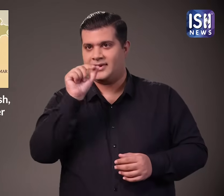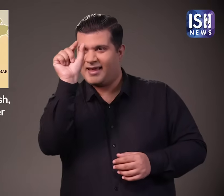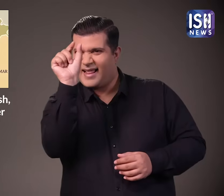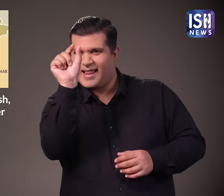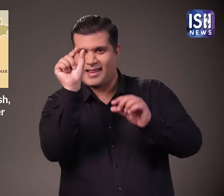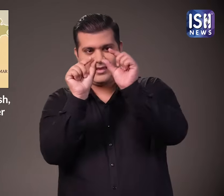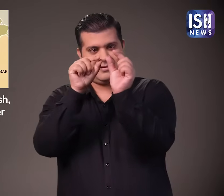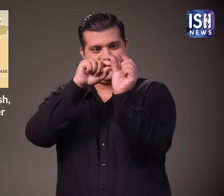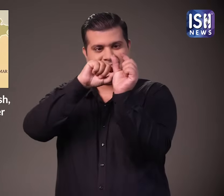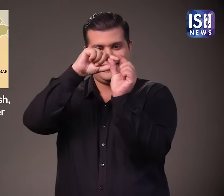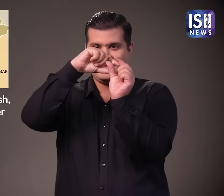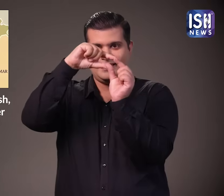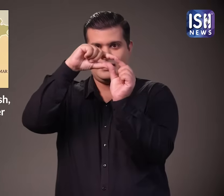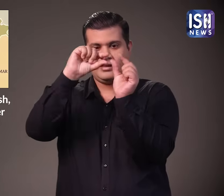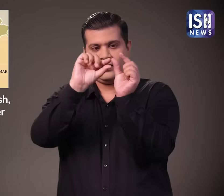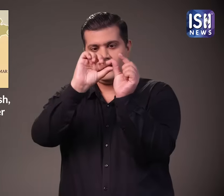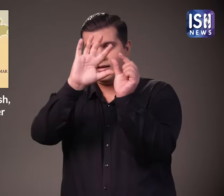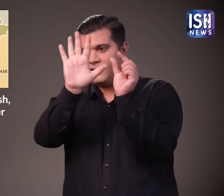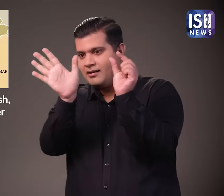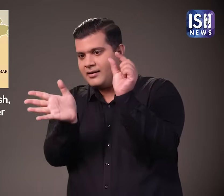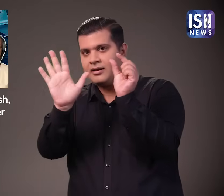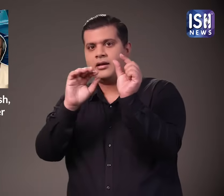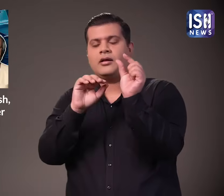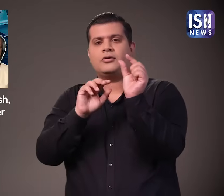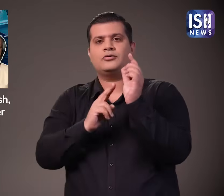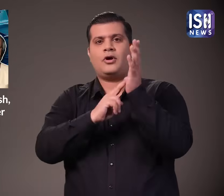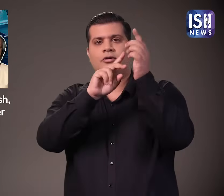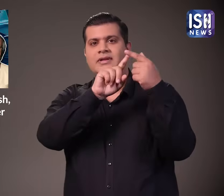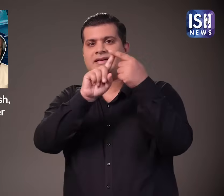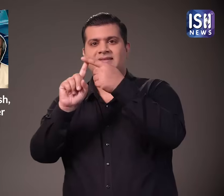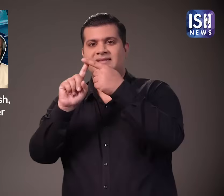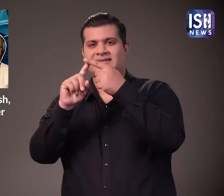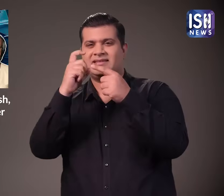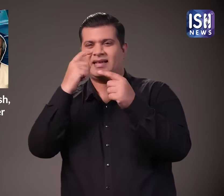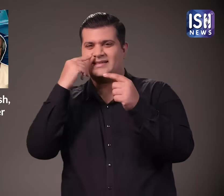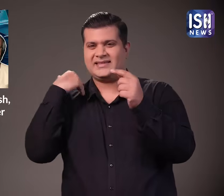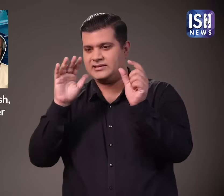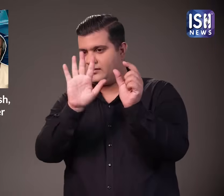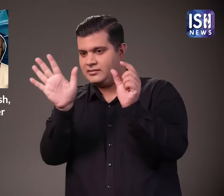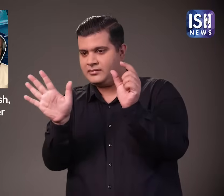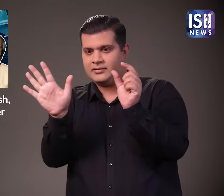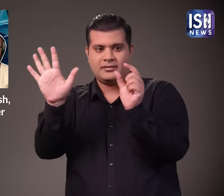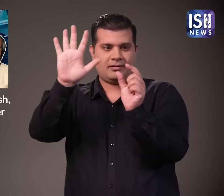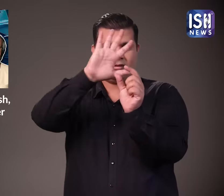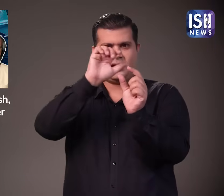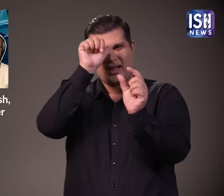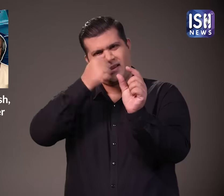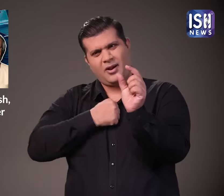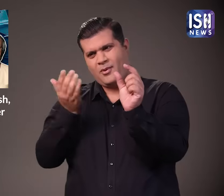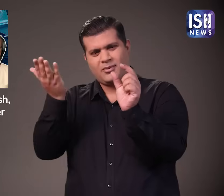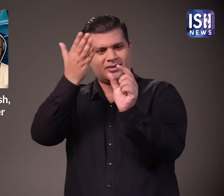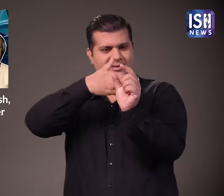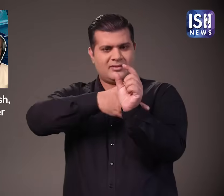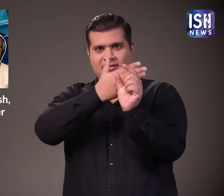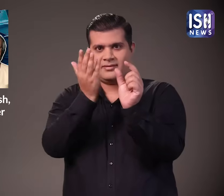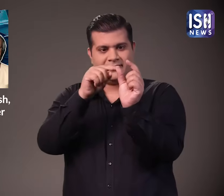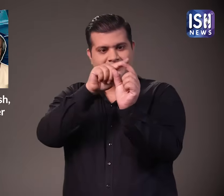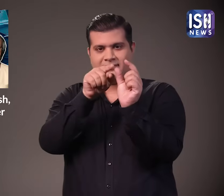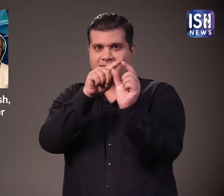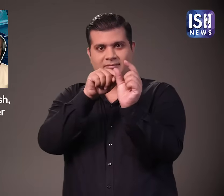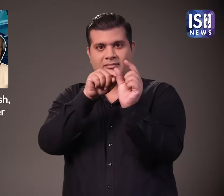This corridor connect the northeast India, i.e. the Seven Sister states.